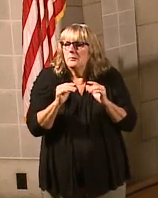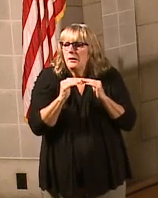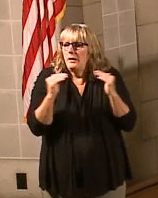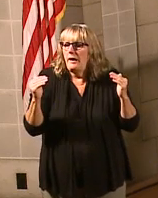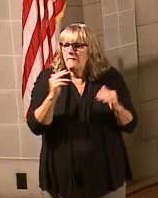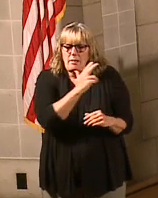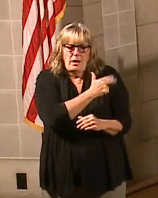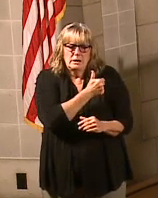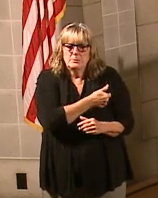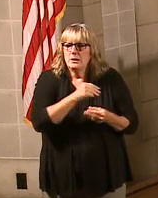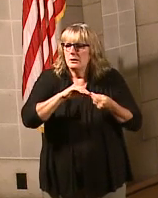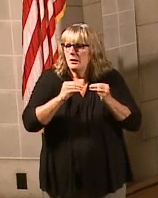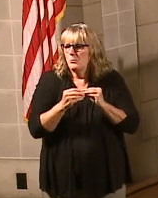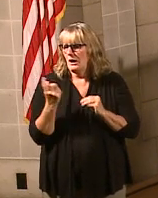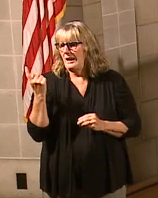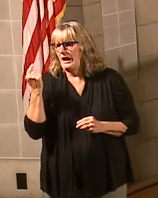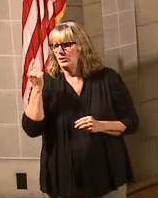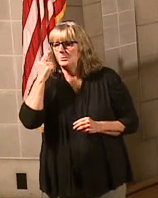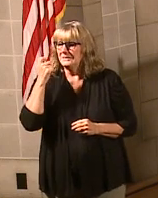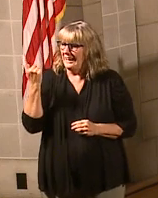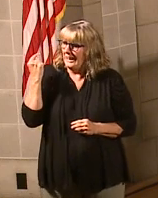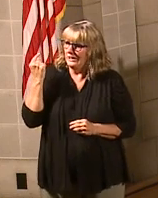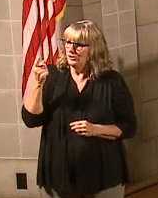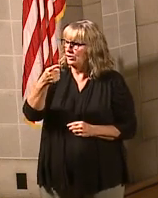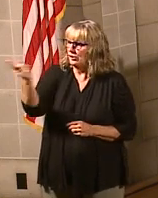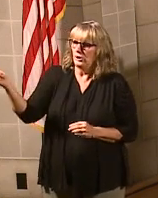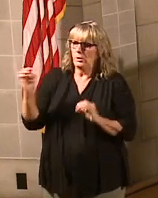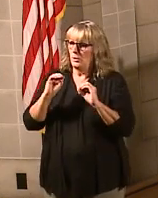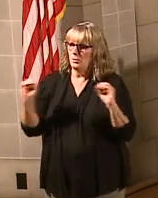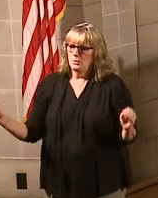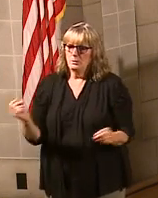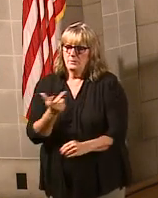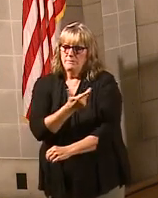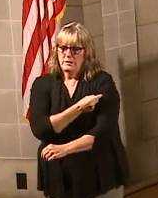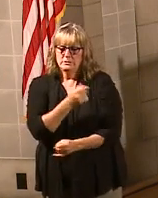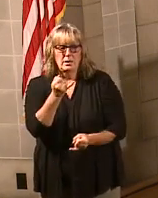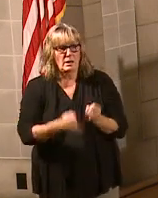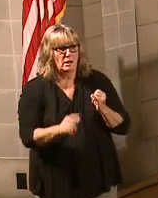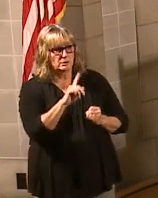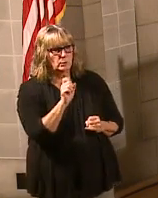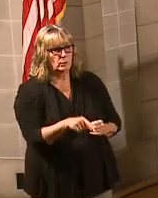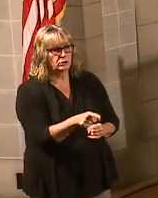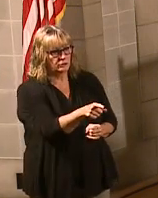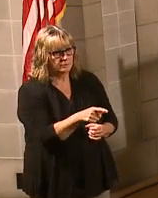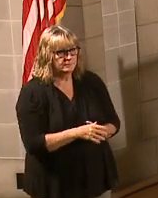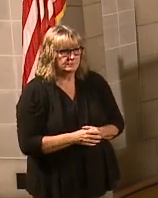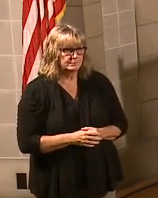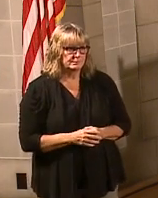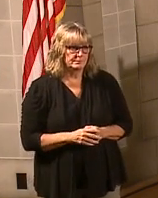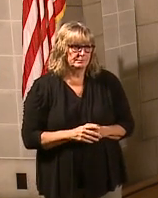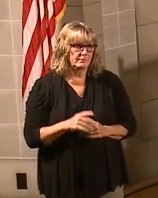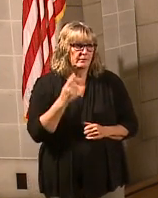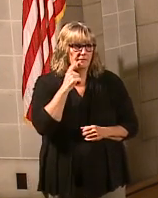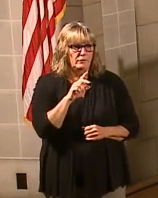OUT OF THE HOSPITALS, WE JUST DON'T BELIEVE THAT YOU ARE GOING TO SEE THE SAME LEVEL OF